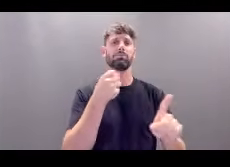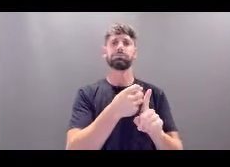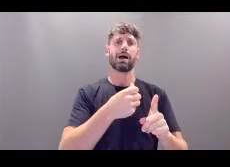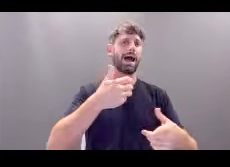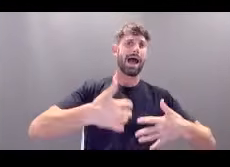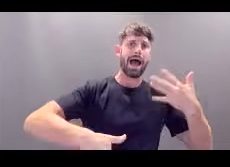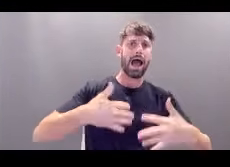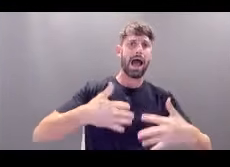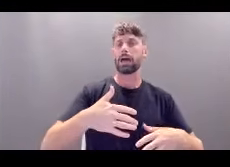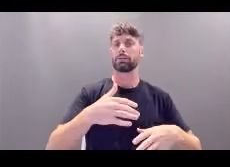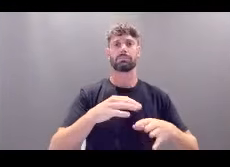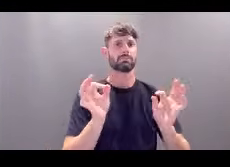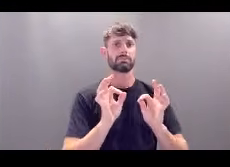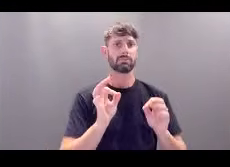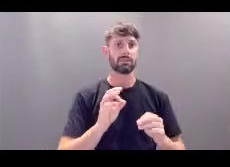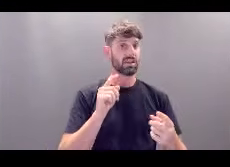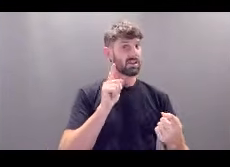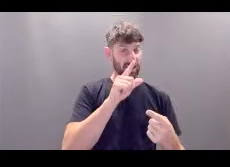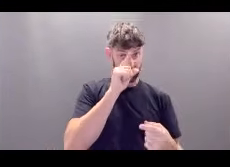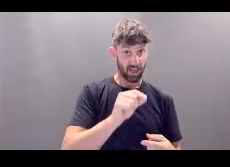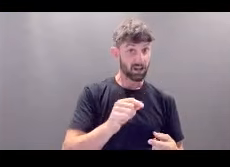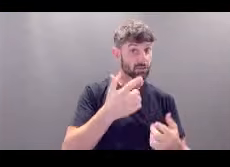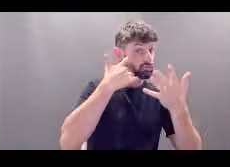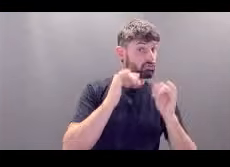They're available for trial, or they can be purchased in